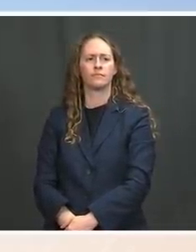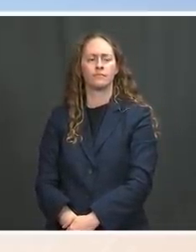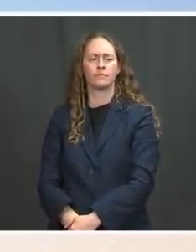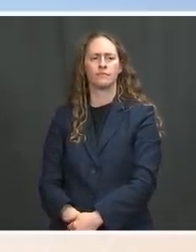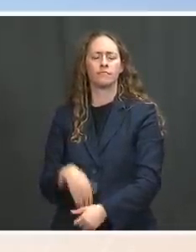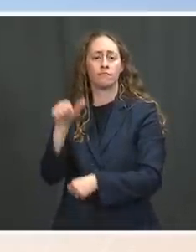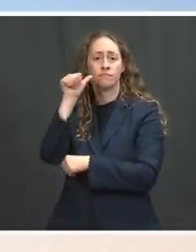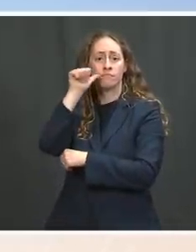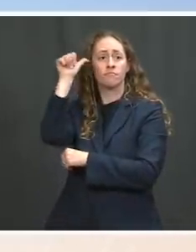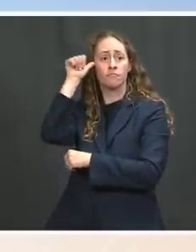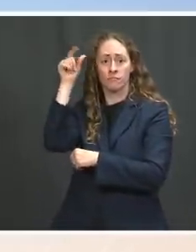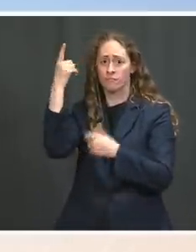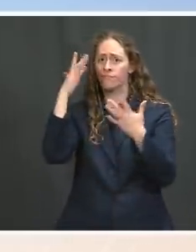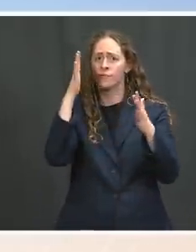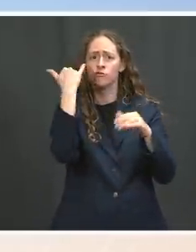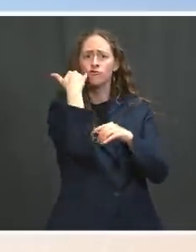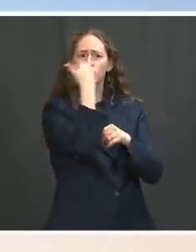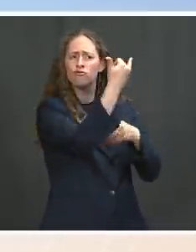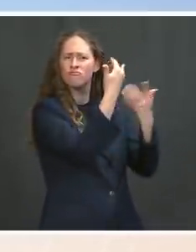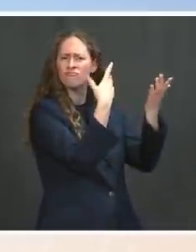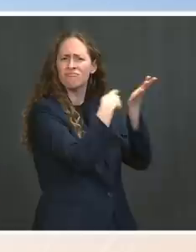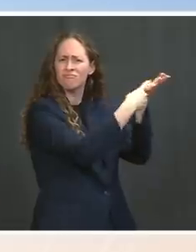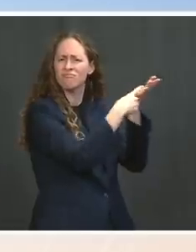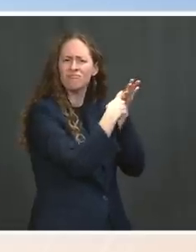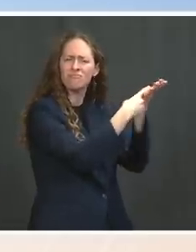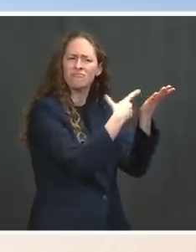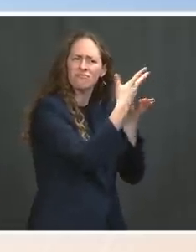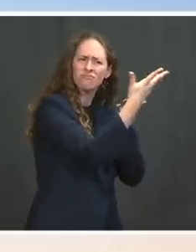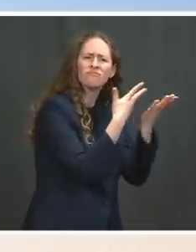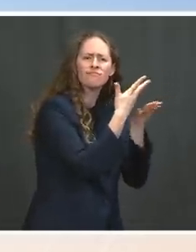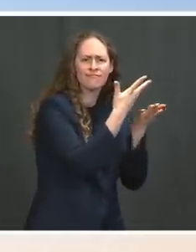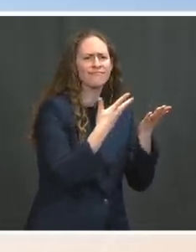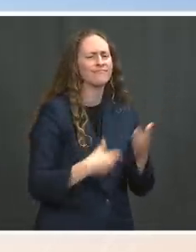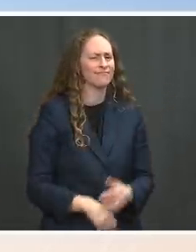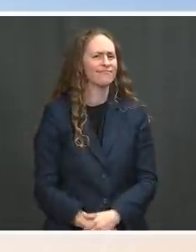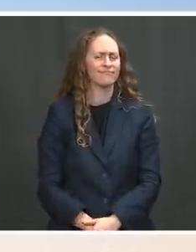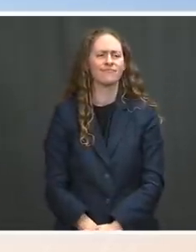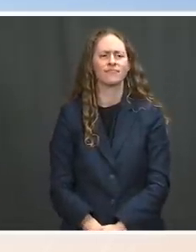call with his counterpart. I will also say that in the region,